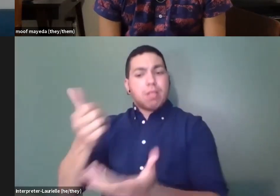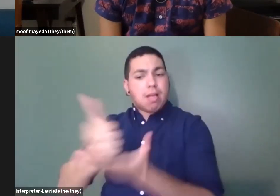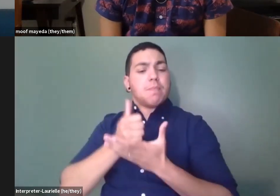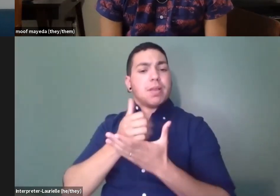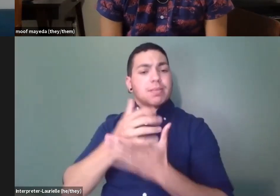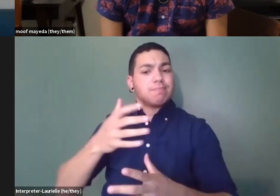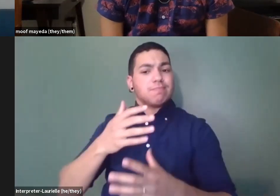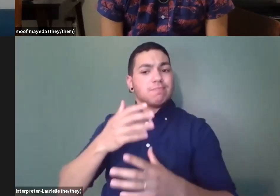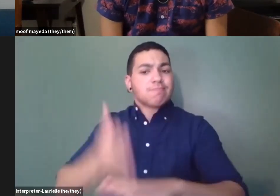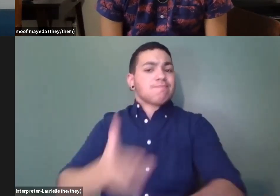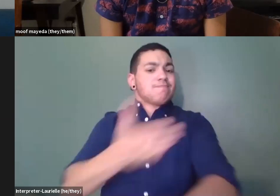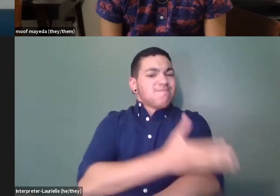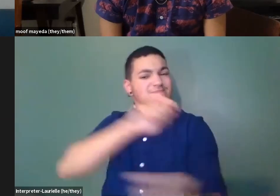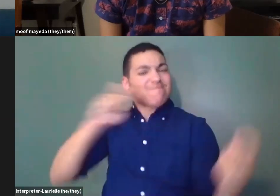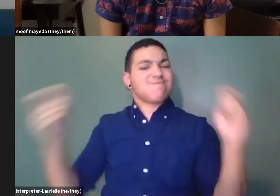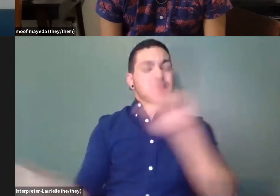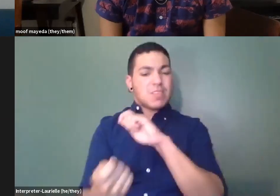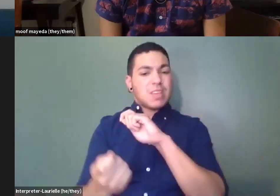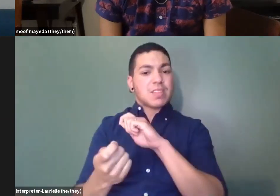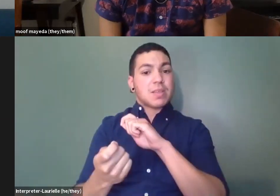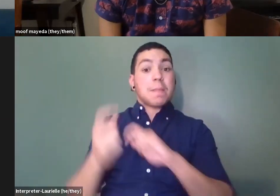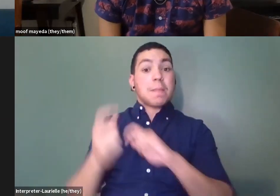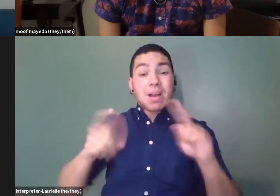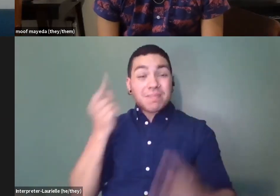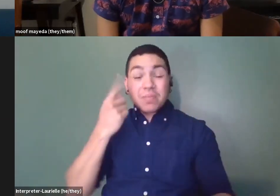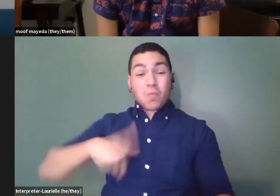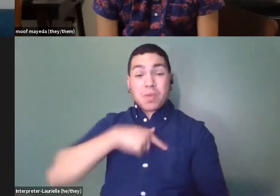model for that, I think we would have more answers about how to